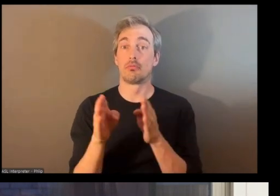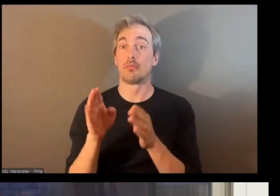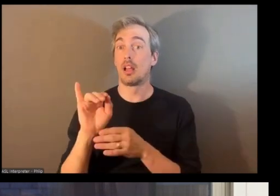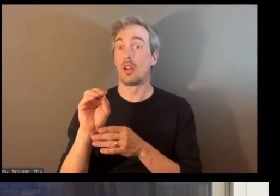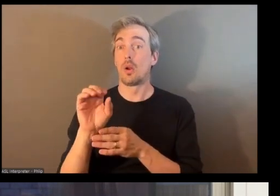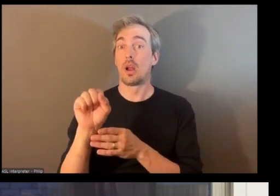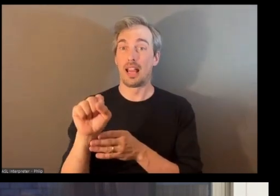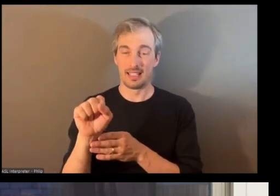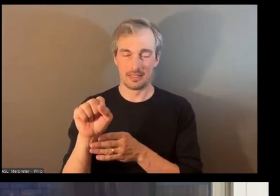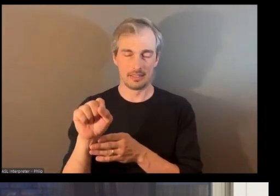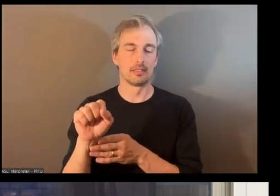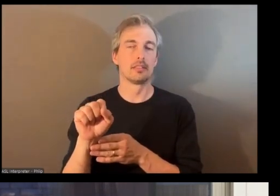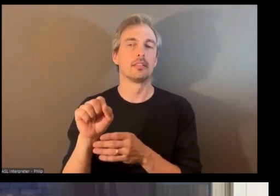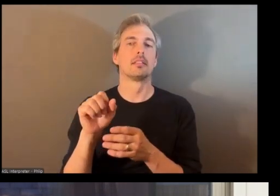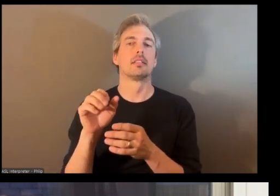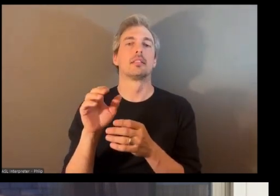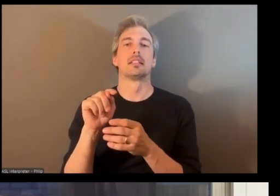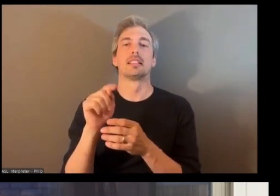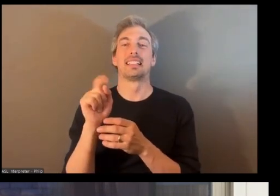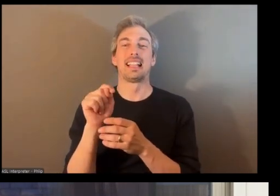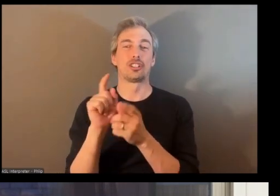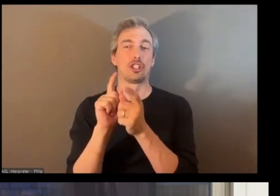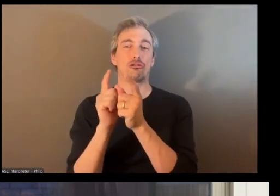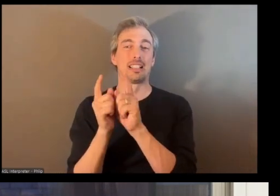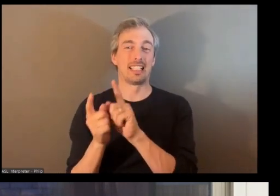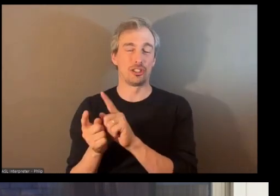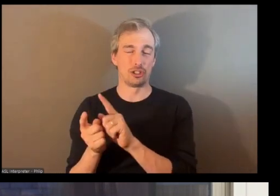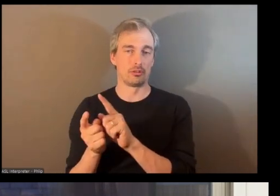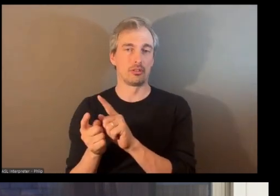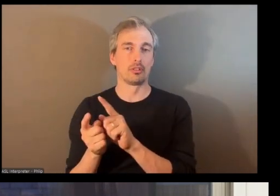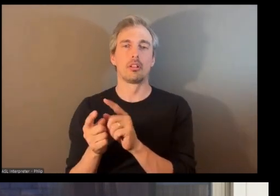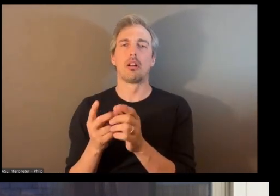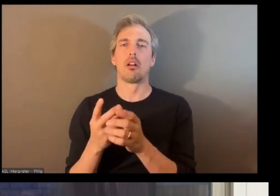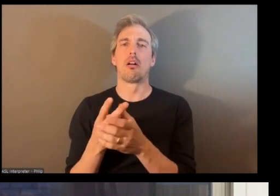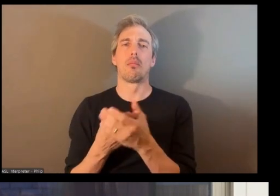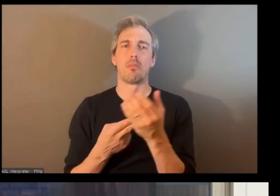So... Both of these optical character recognition softwares will work